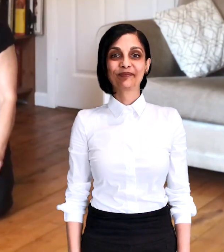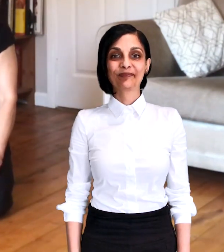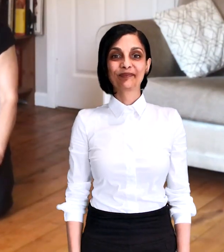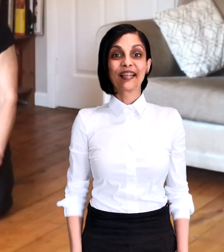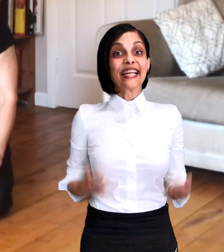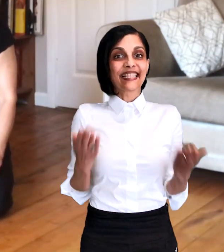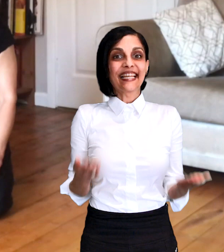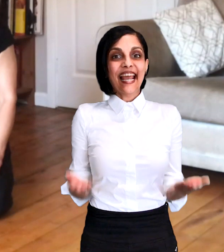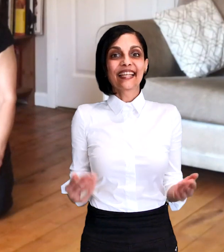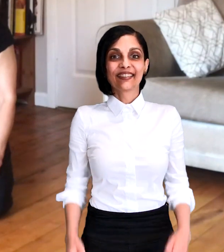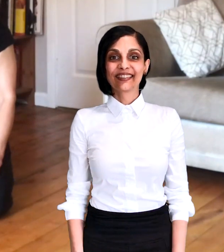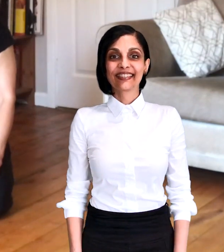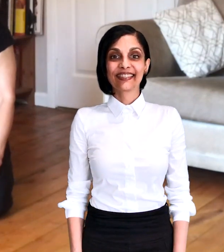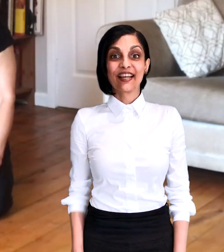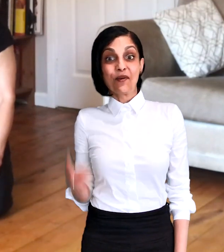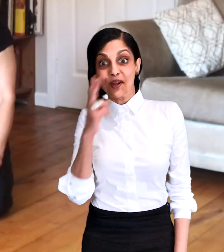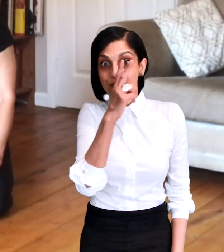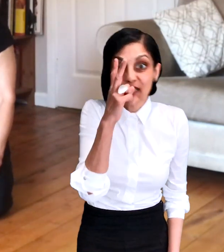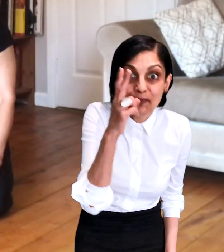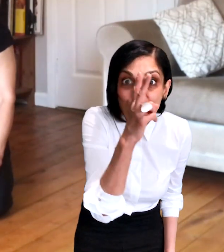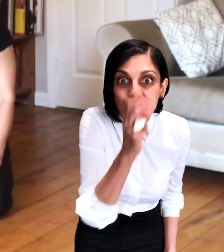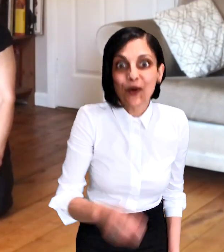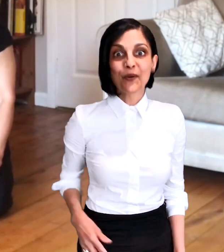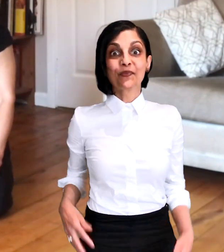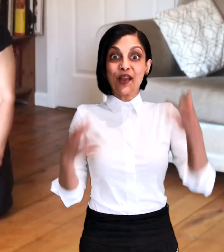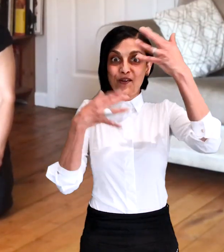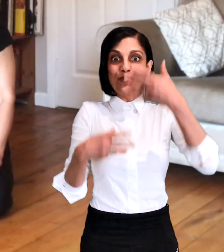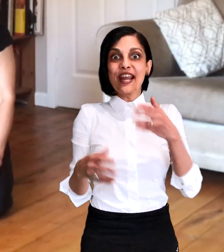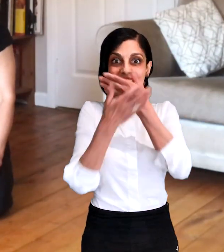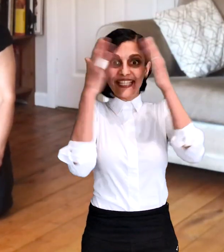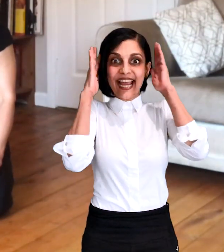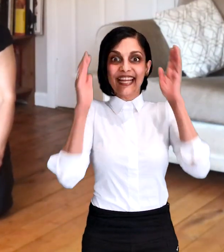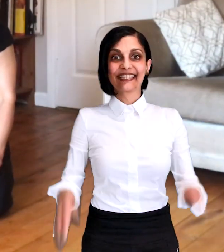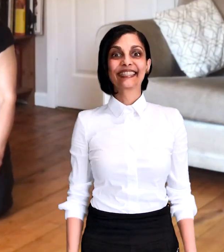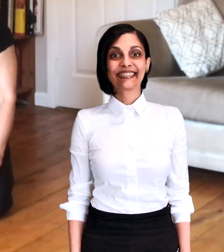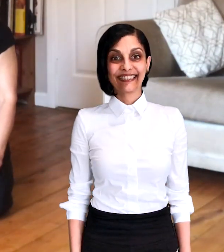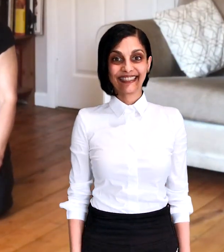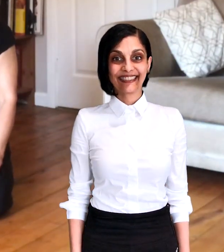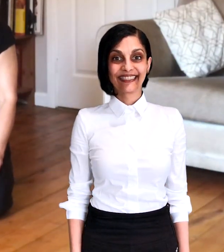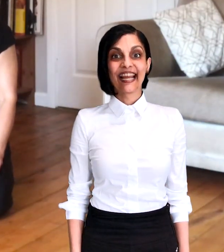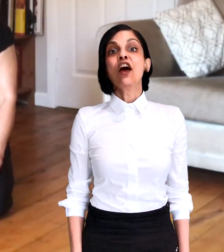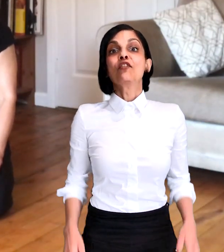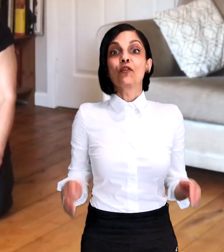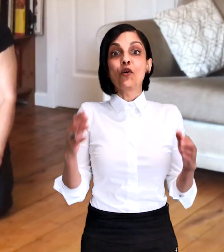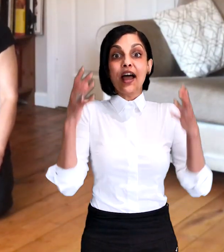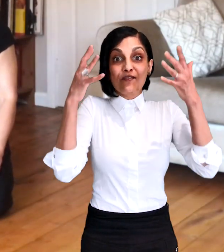So today we are going to explore a rainy day and for a rainy day you are going to need